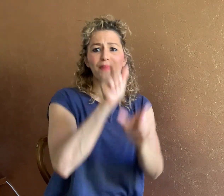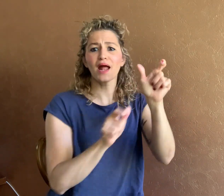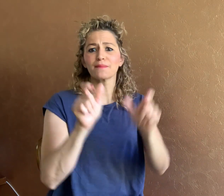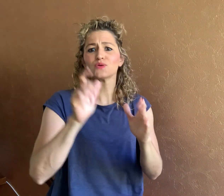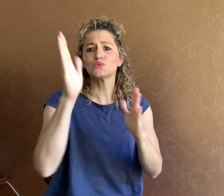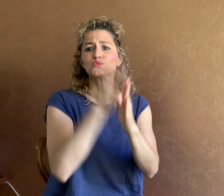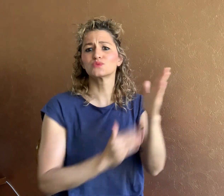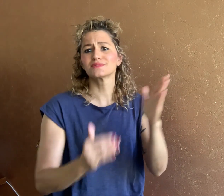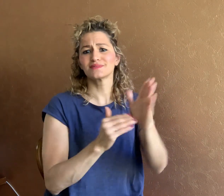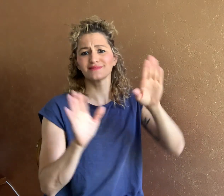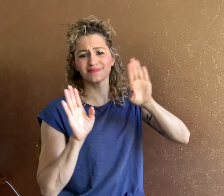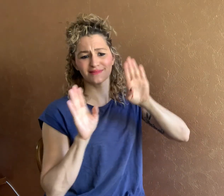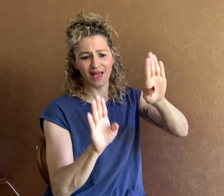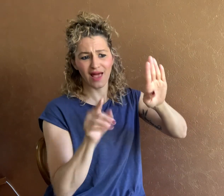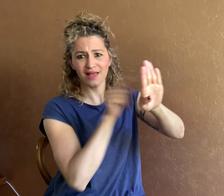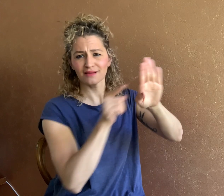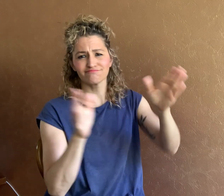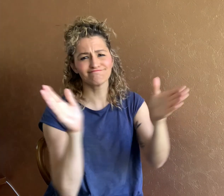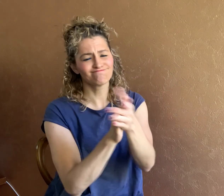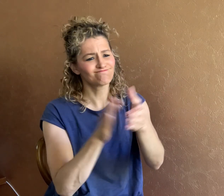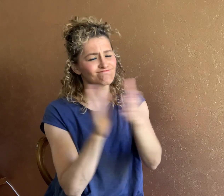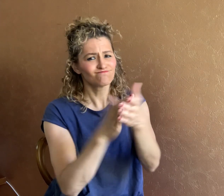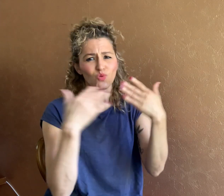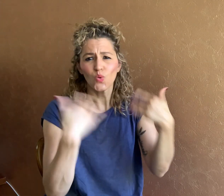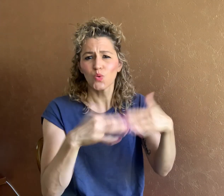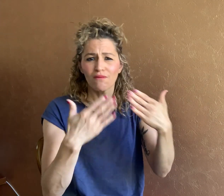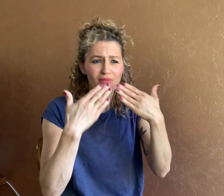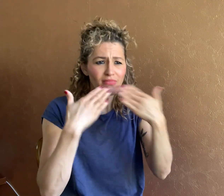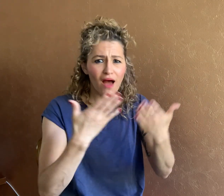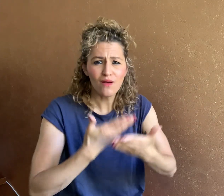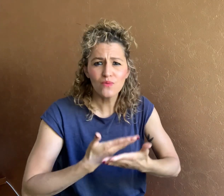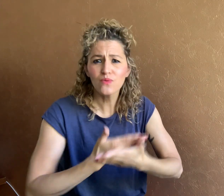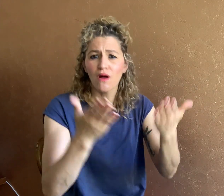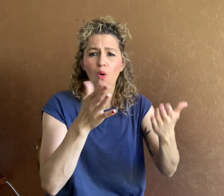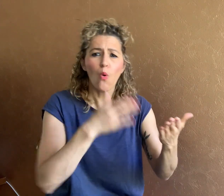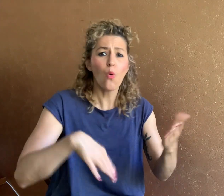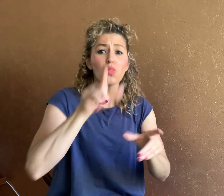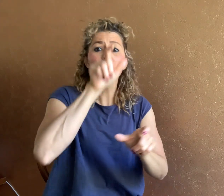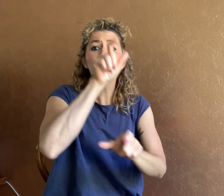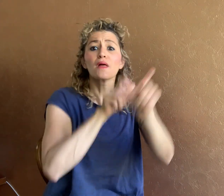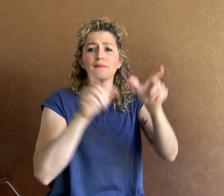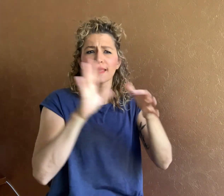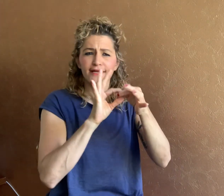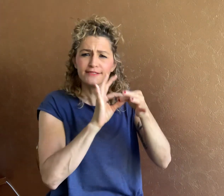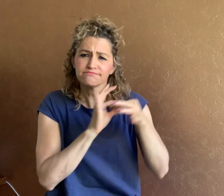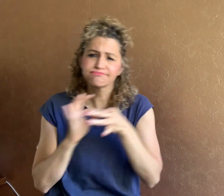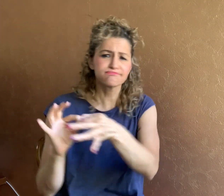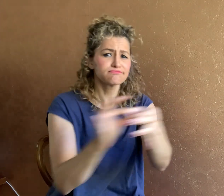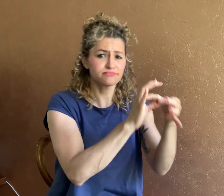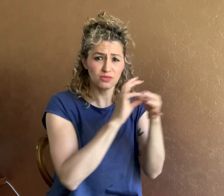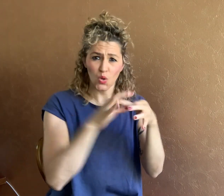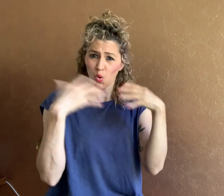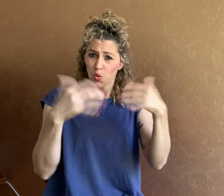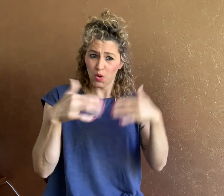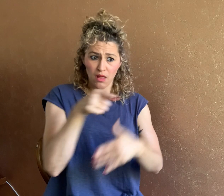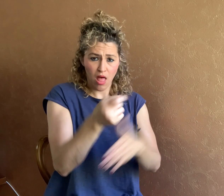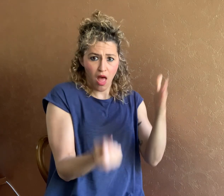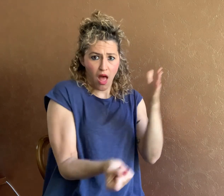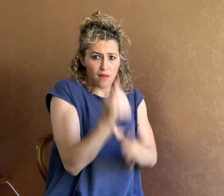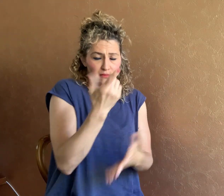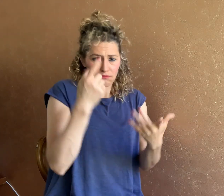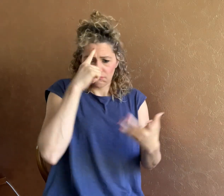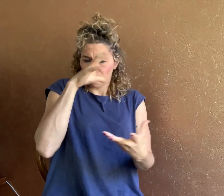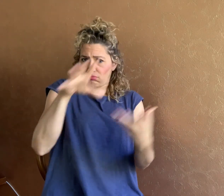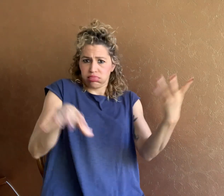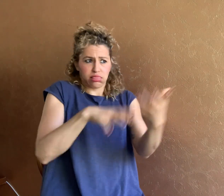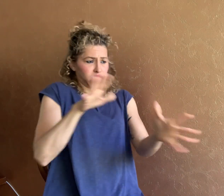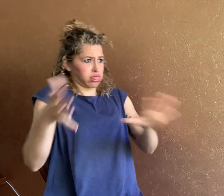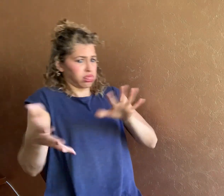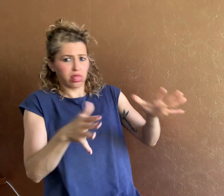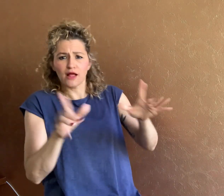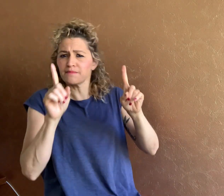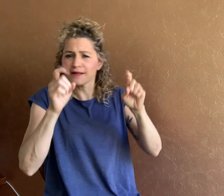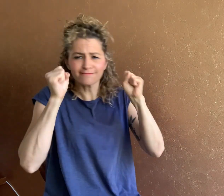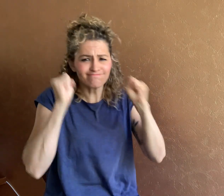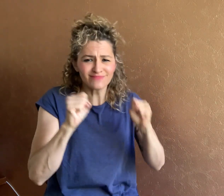of New Zealand for uniting “in unprecedented ways to crush the virus,”